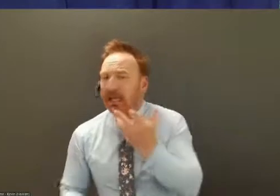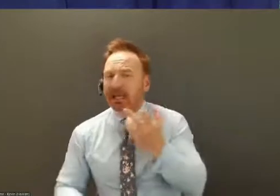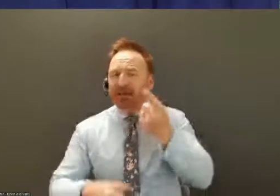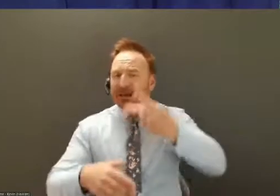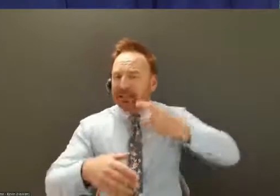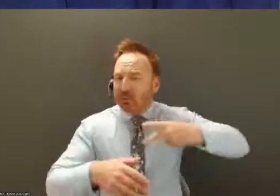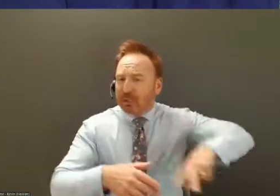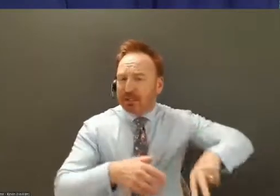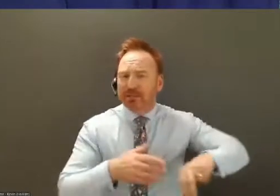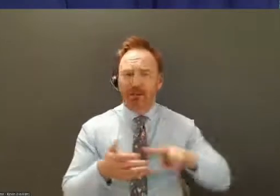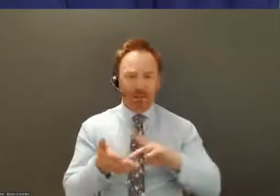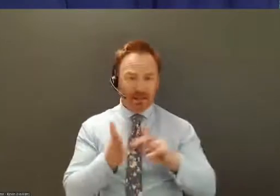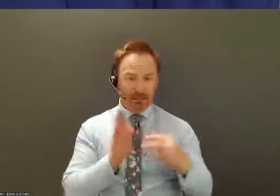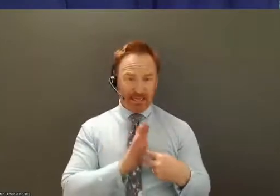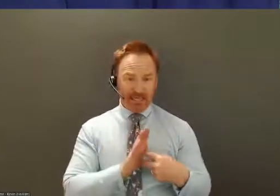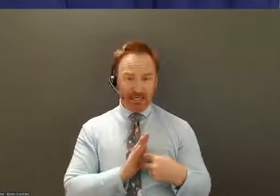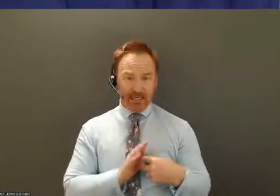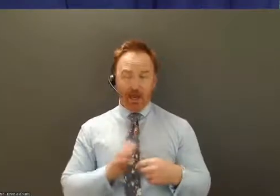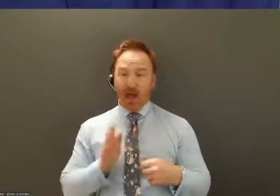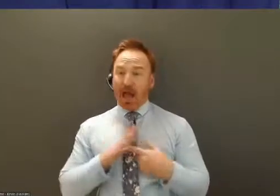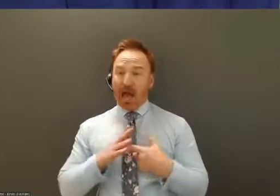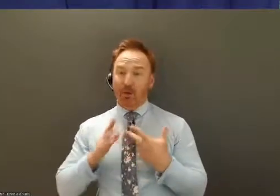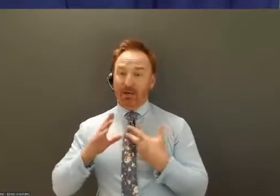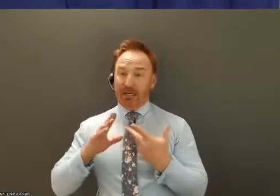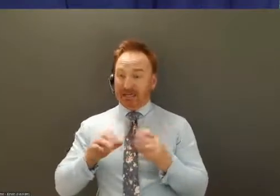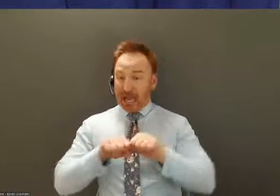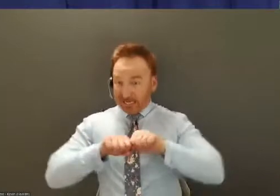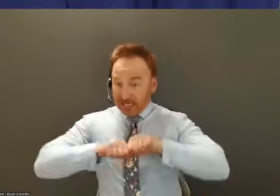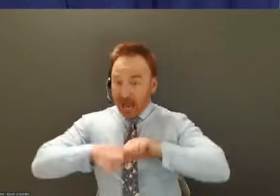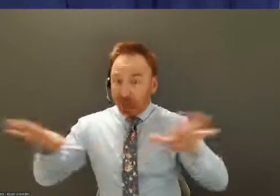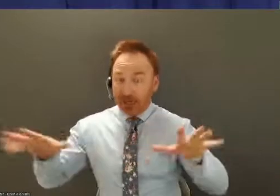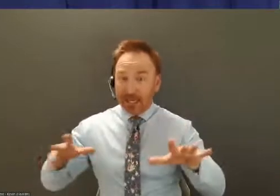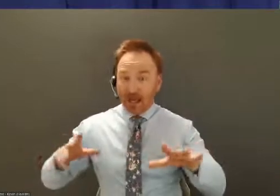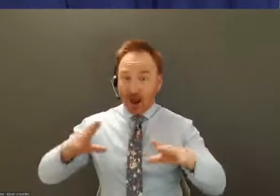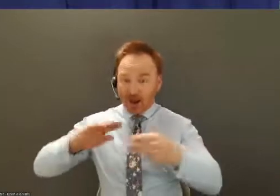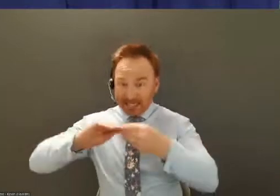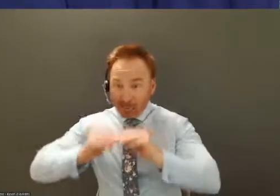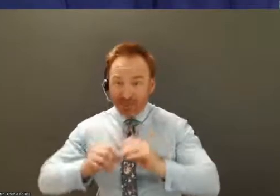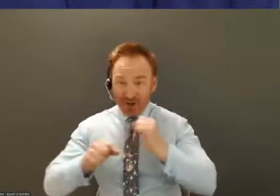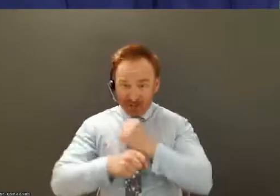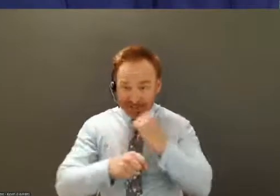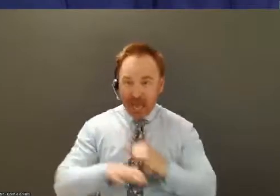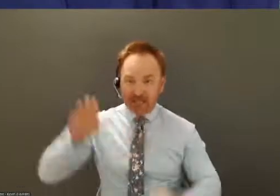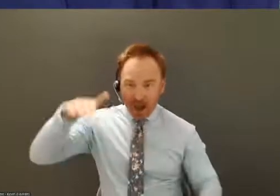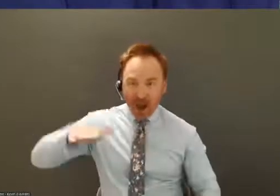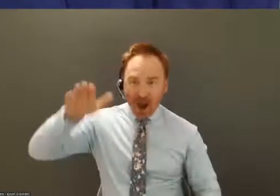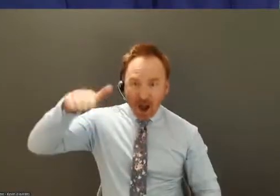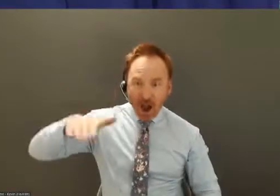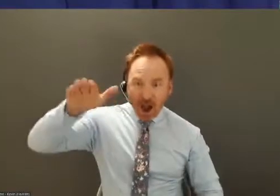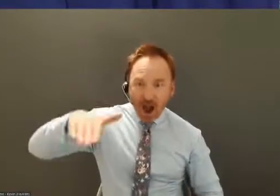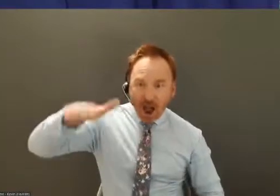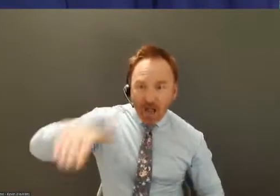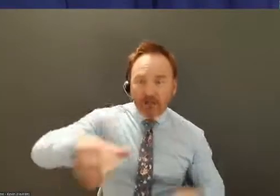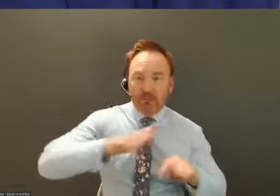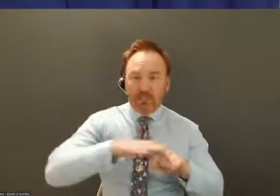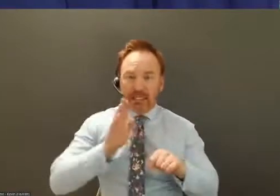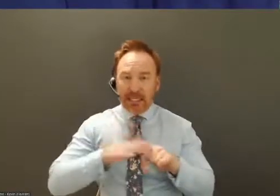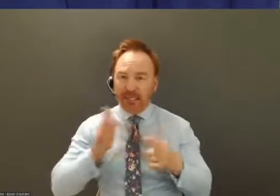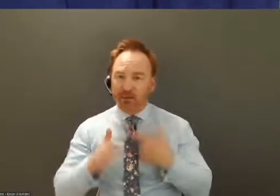each other up. If you need mental wellness supports reach out for help.